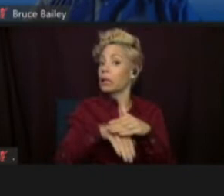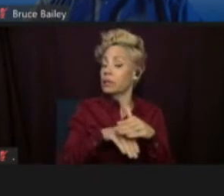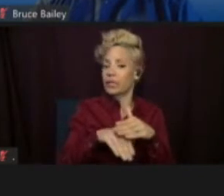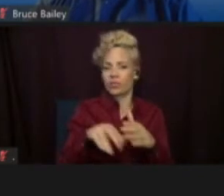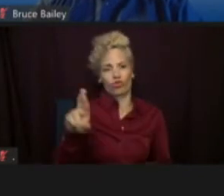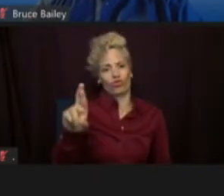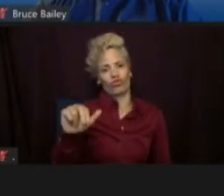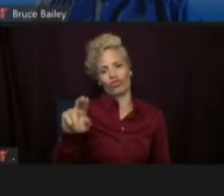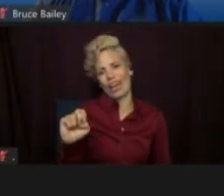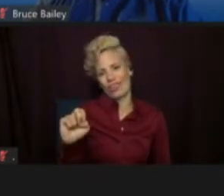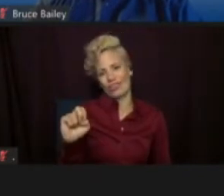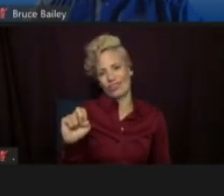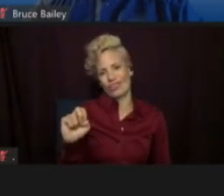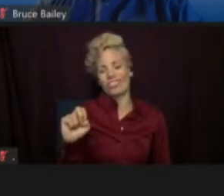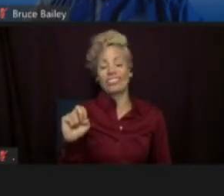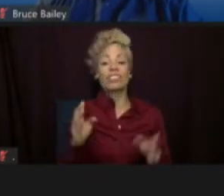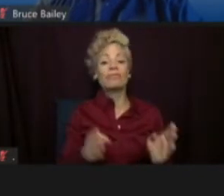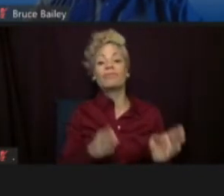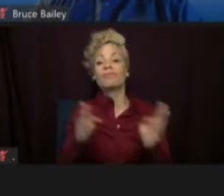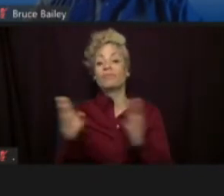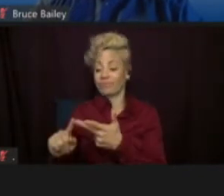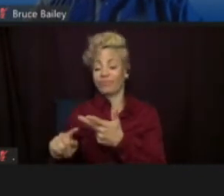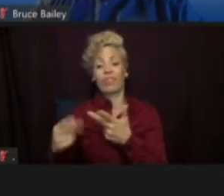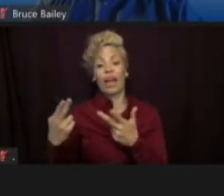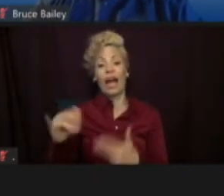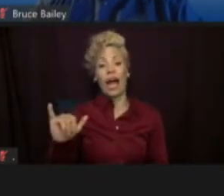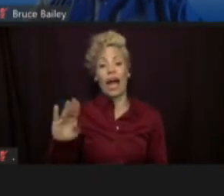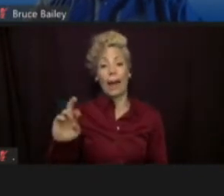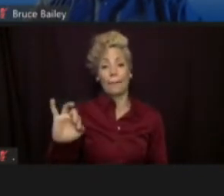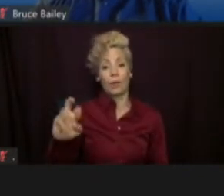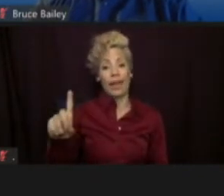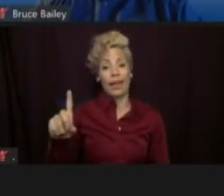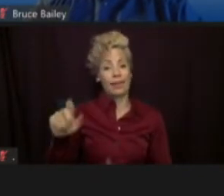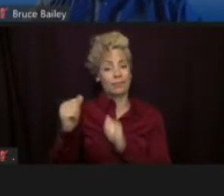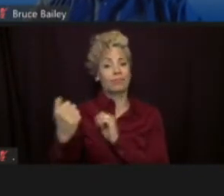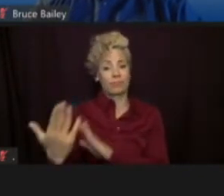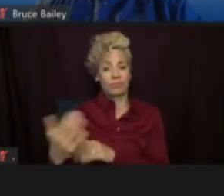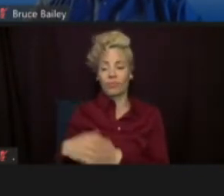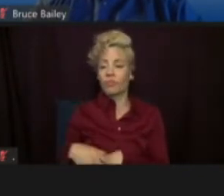Then there's a hybrid methodology, which is a combination of automated and manual.